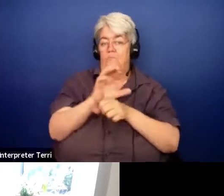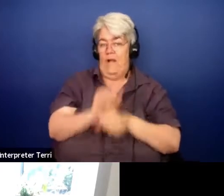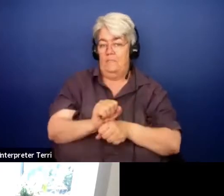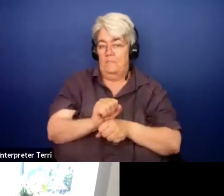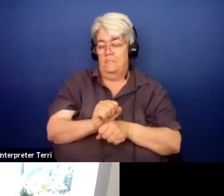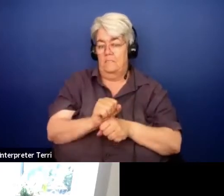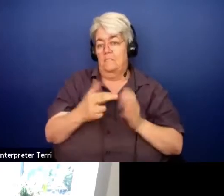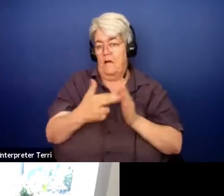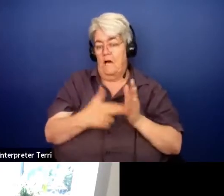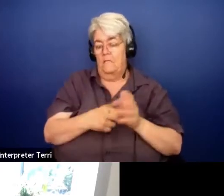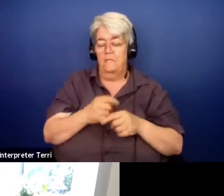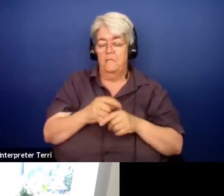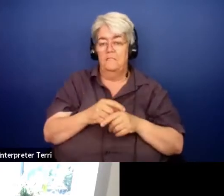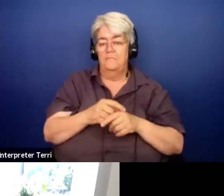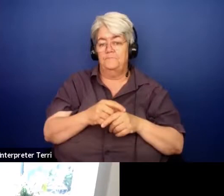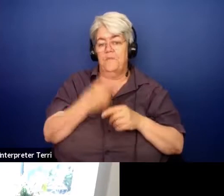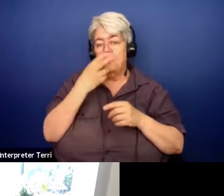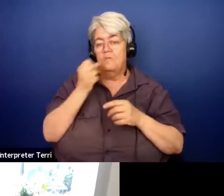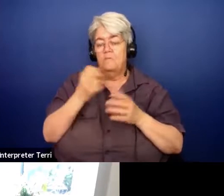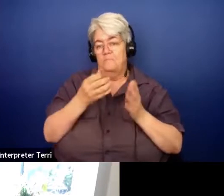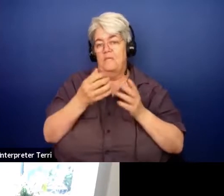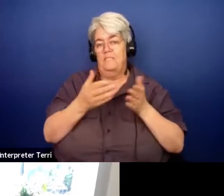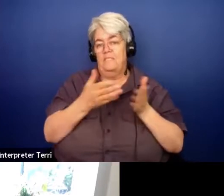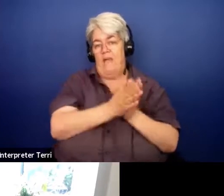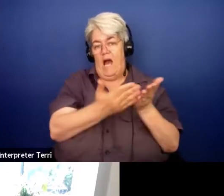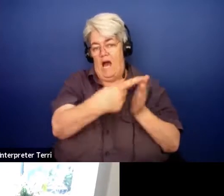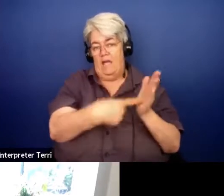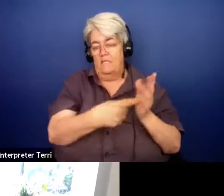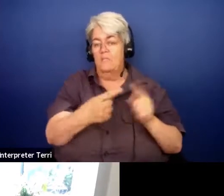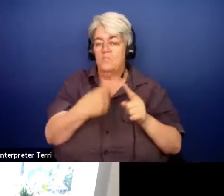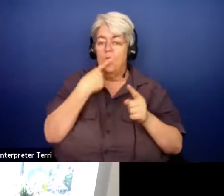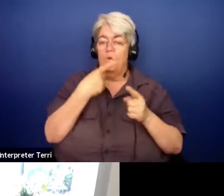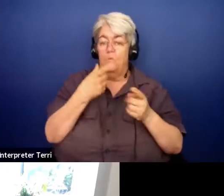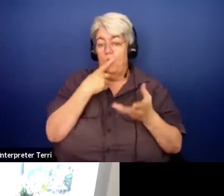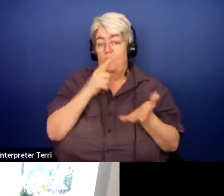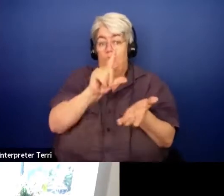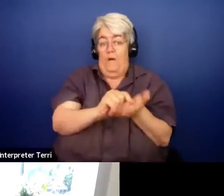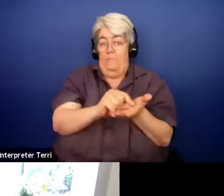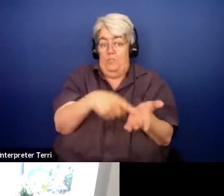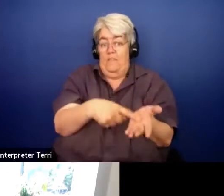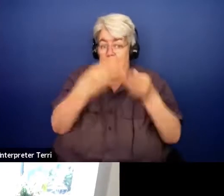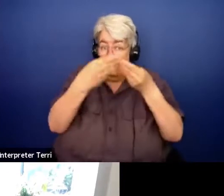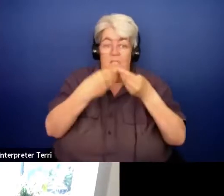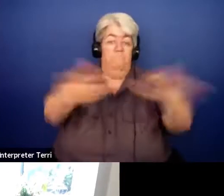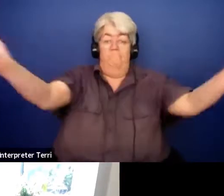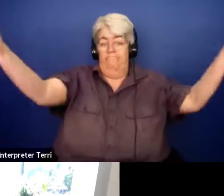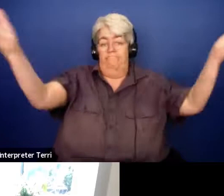we have -- we would really like to publish that and make it just disseminate it as broadly